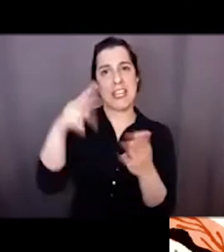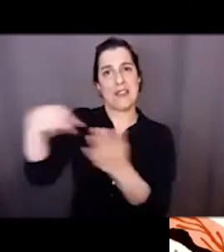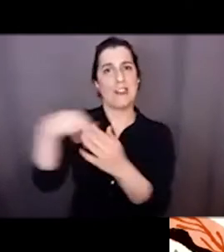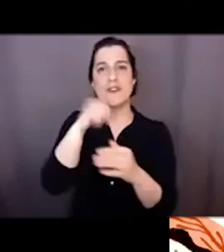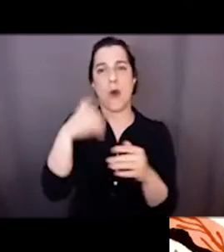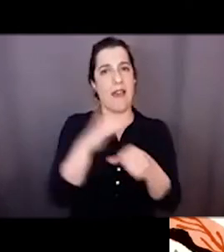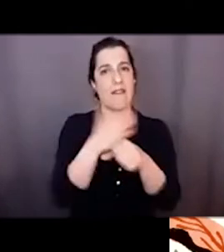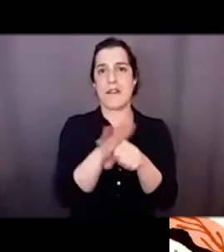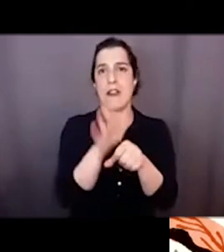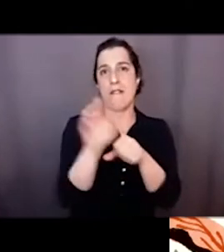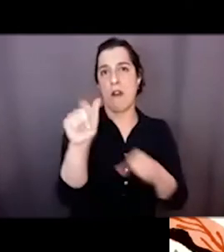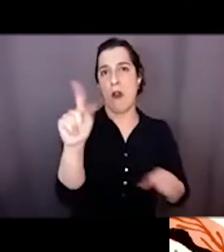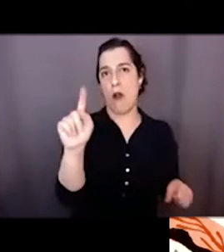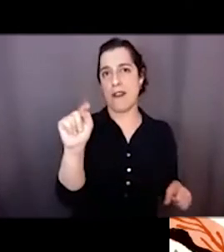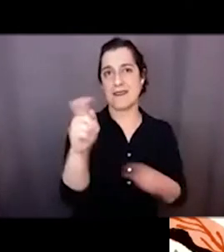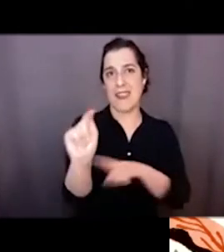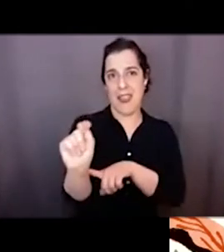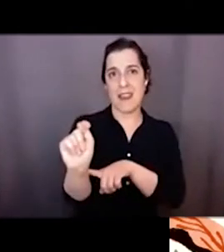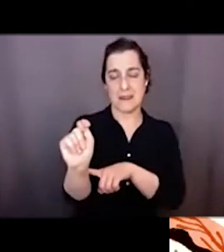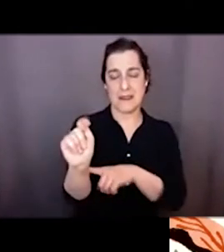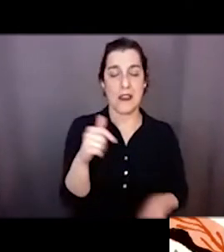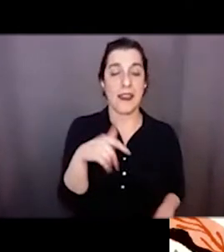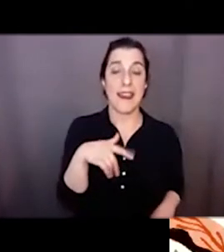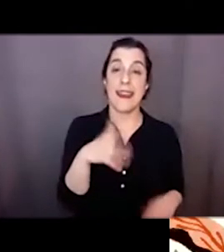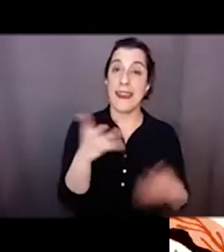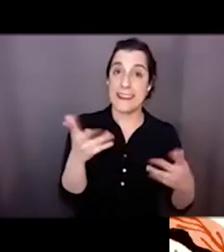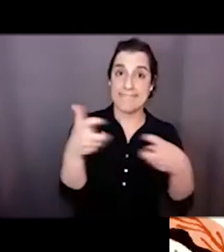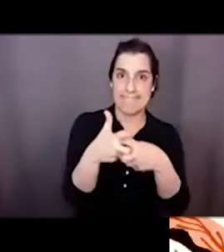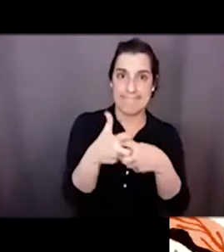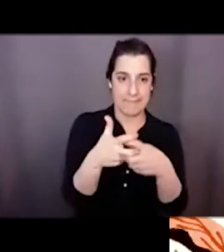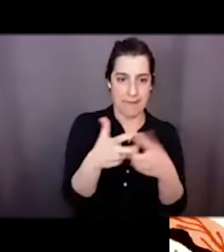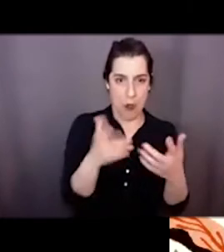And so it's difficult to get to that primary source information.